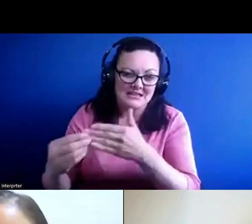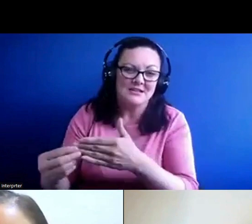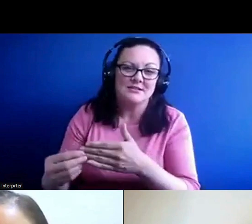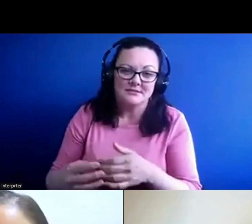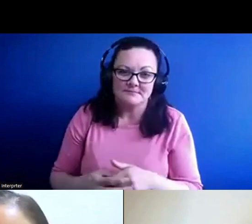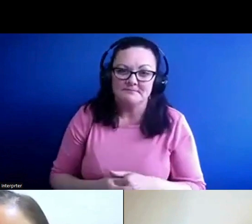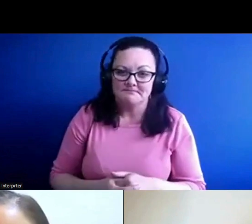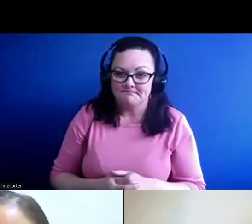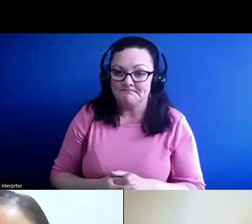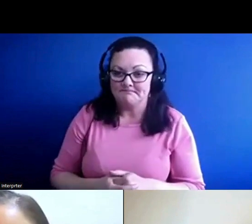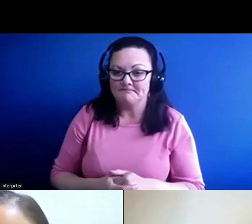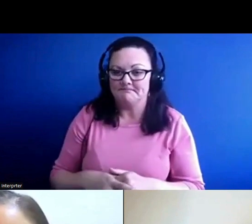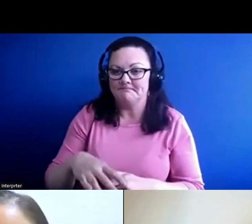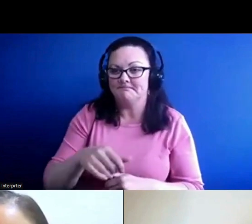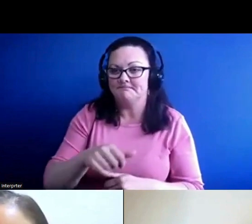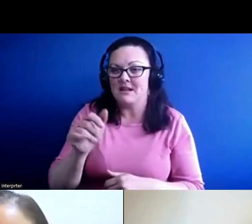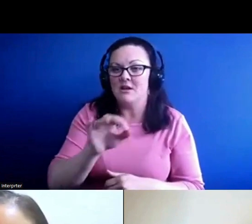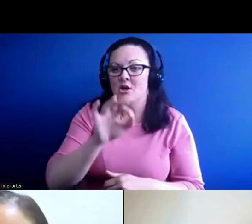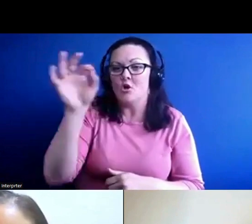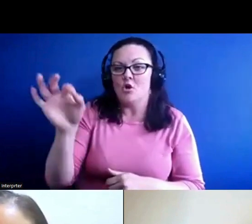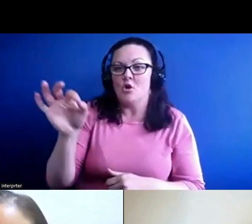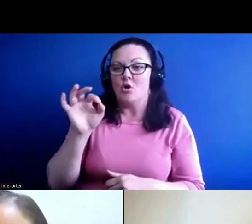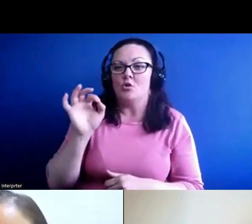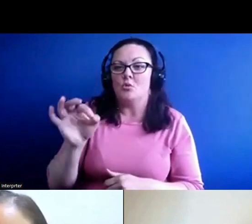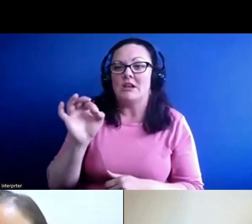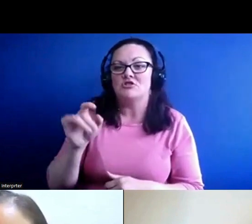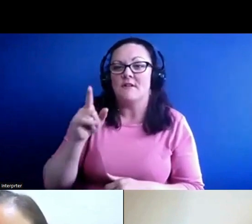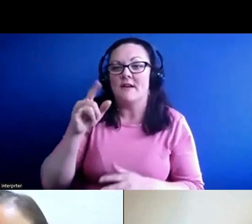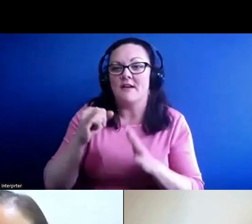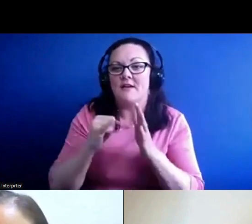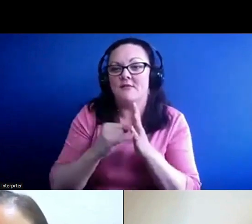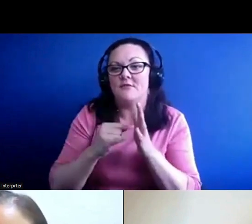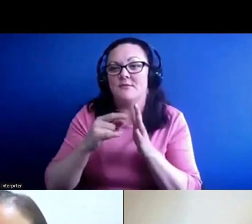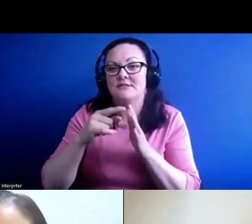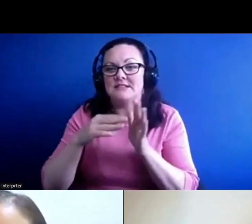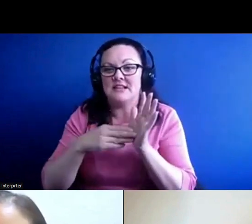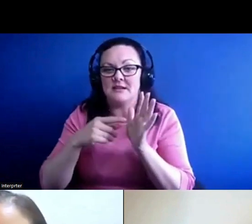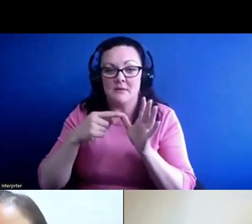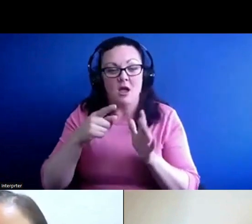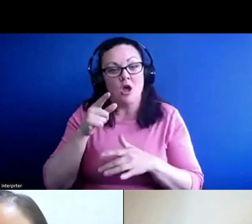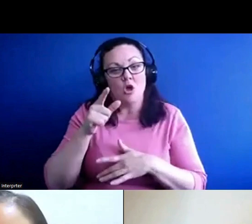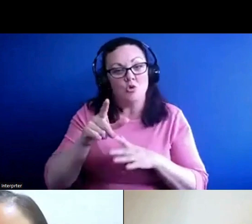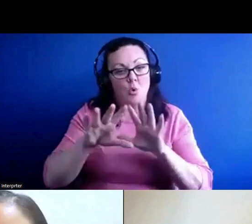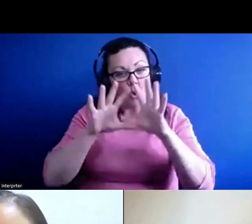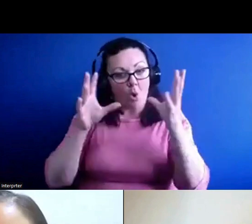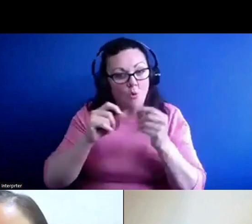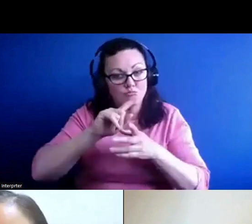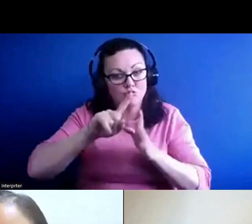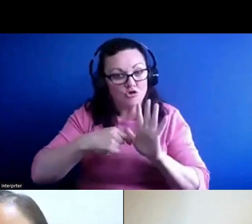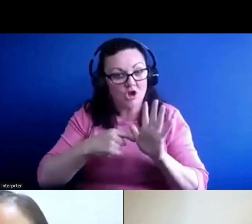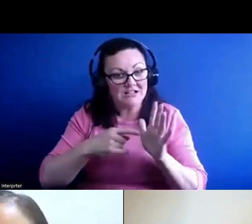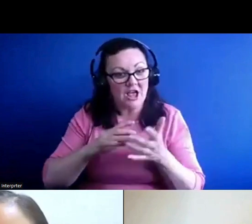Question from Seema 'Would you say your whole projects are coproduced?' >>: Ah!